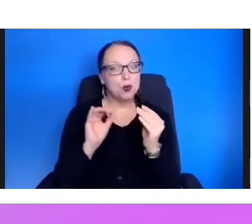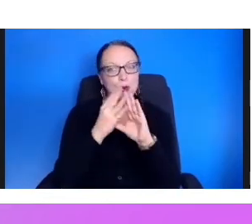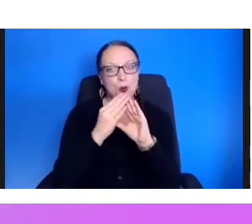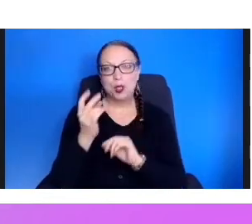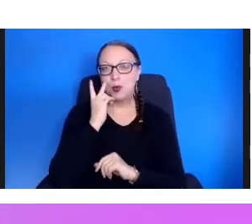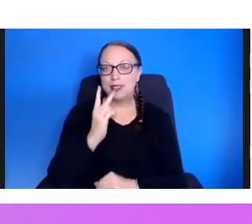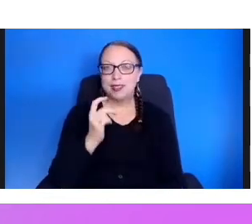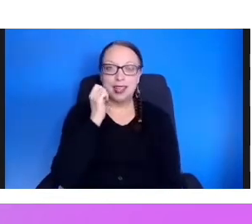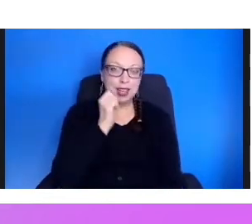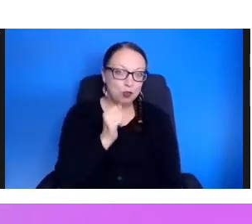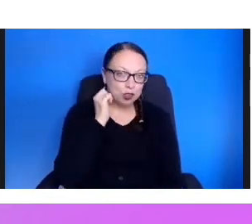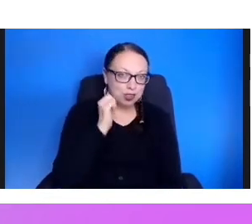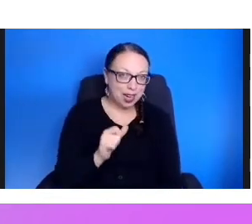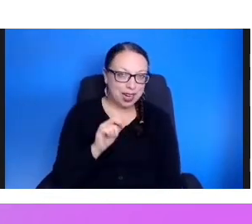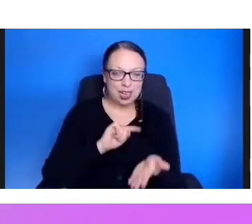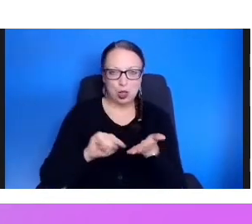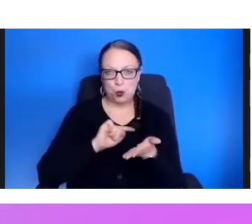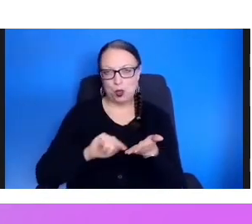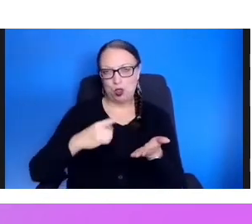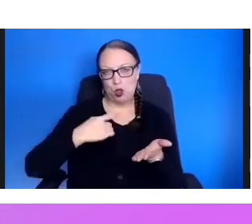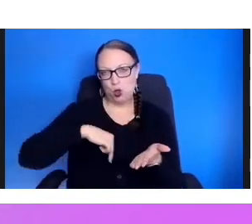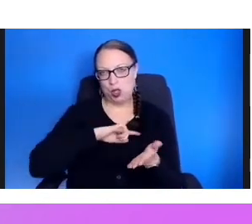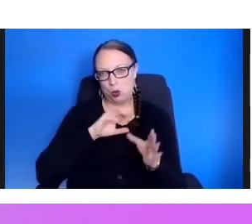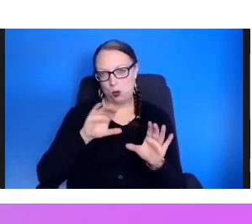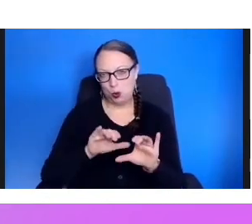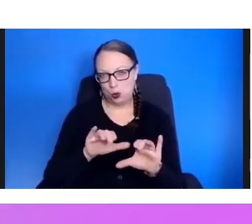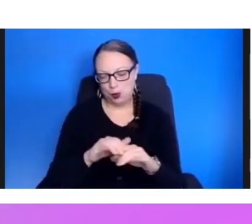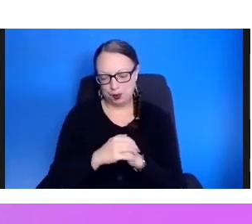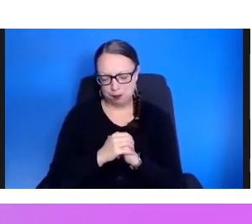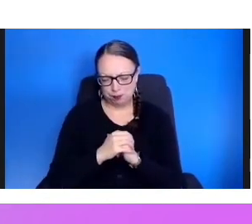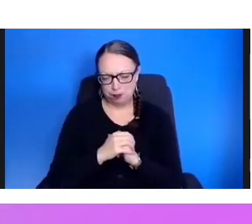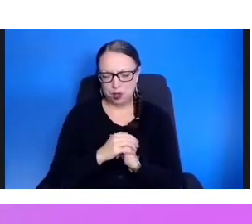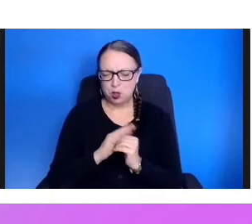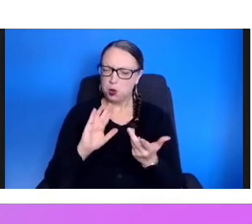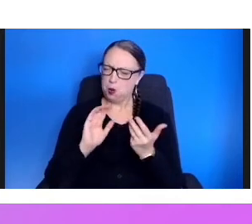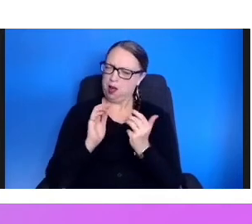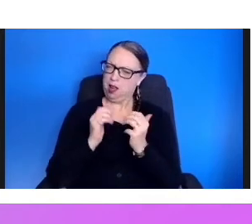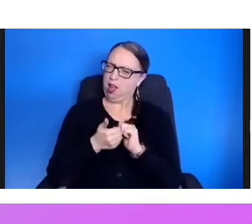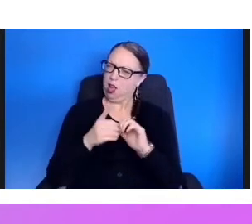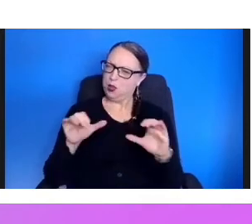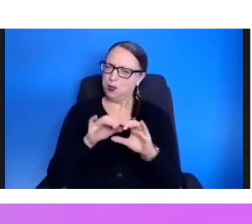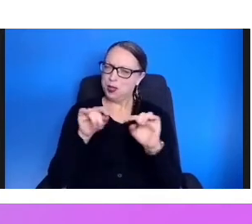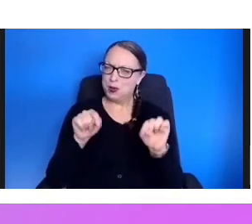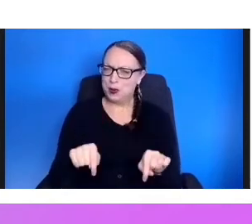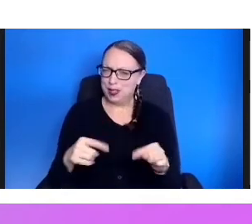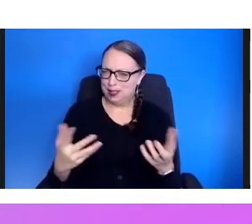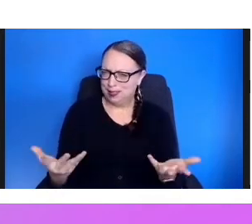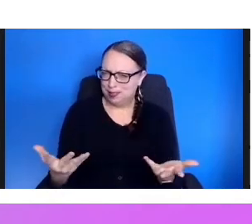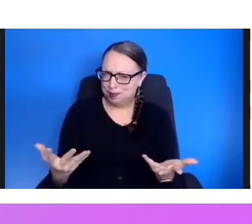in the research that we're doing. So how do we actually do this? So obviously you can engage